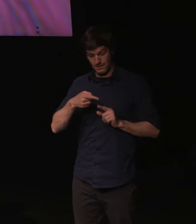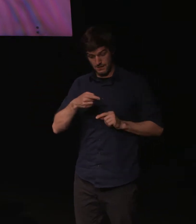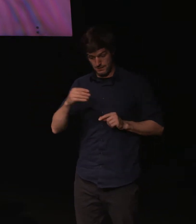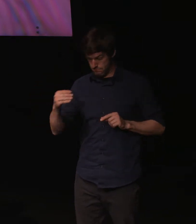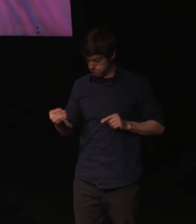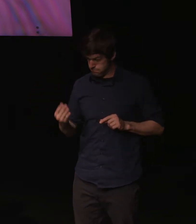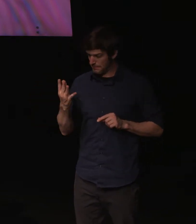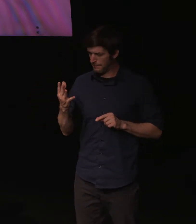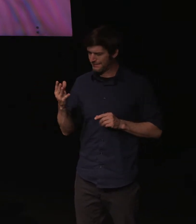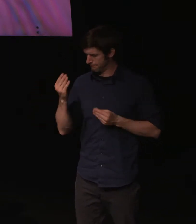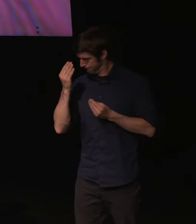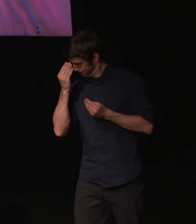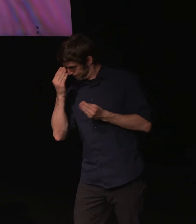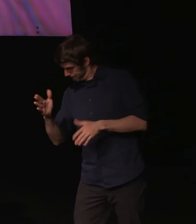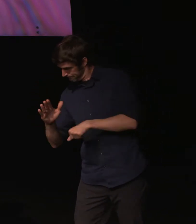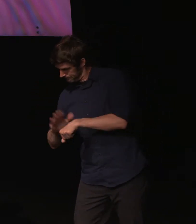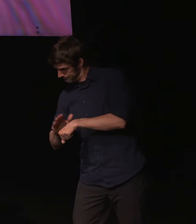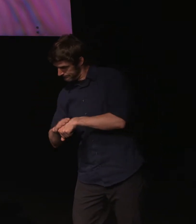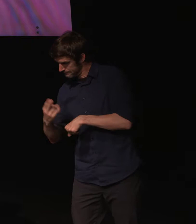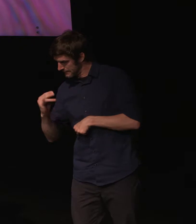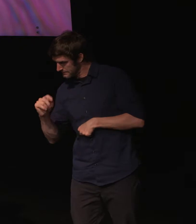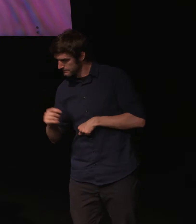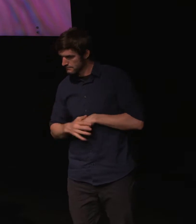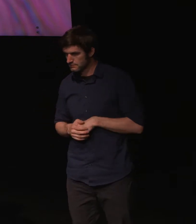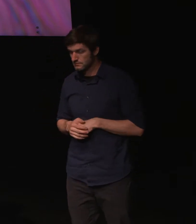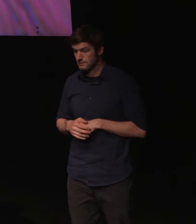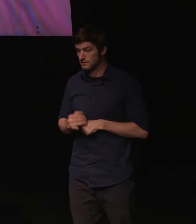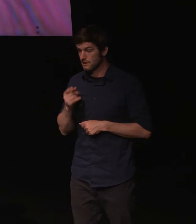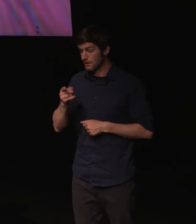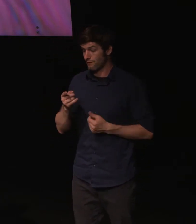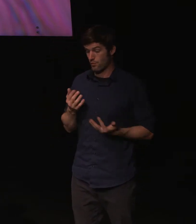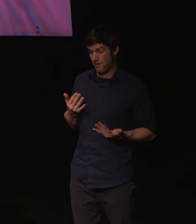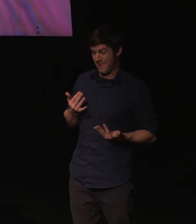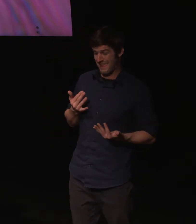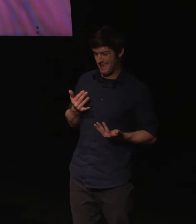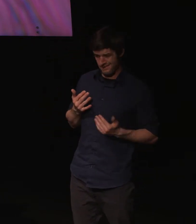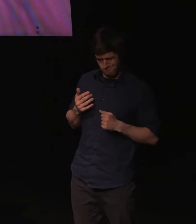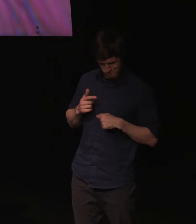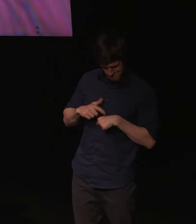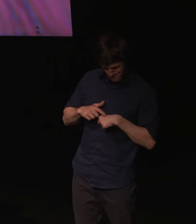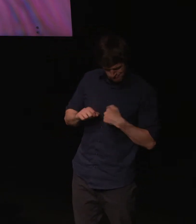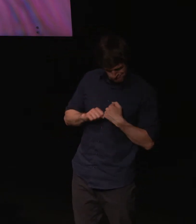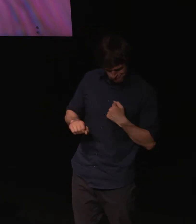Whenever you wait a little while, the chameleon makes a little notice. If you click on Leon's face